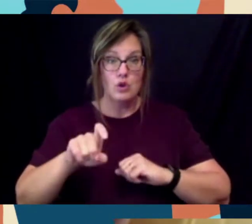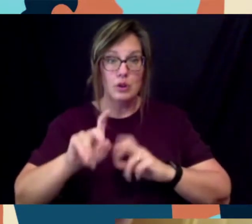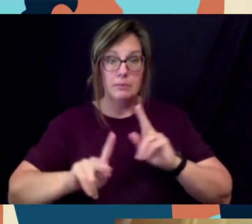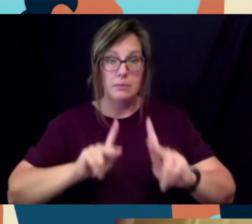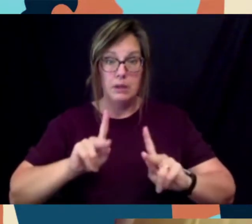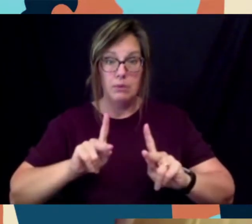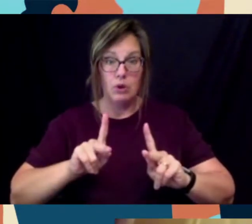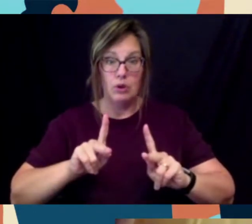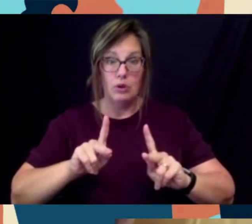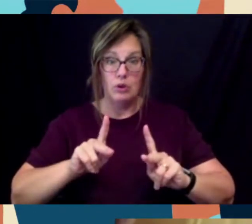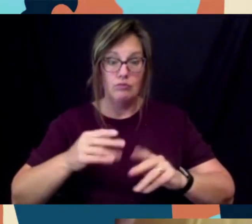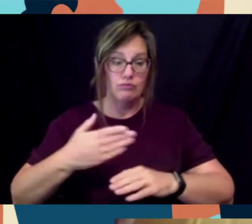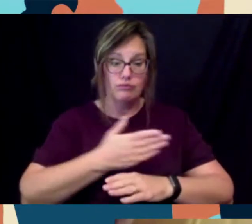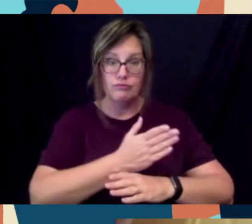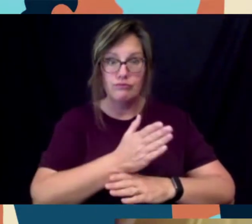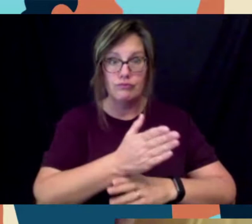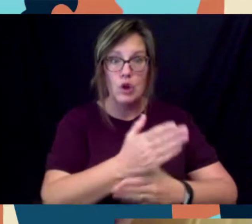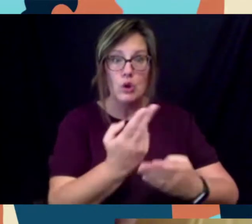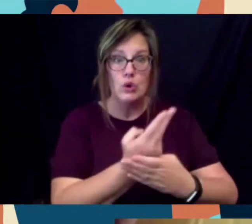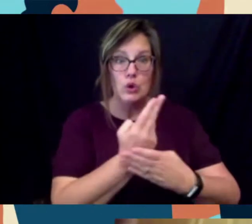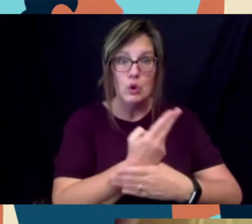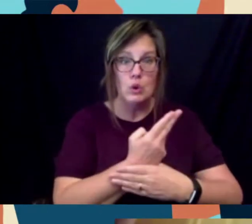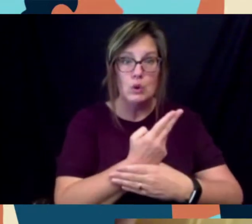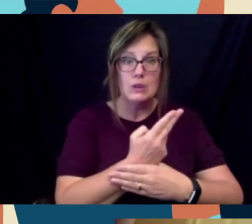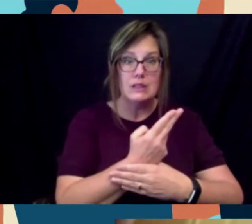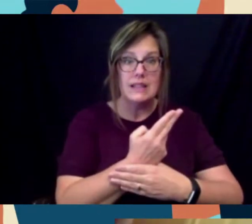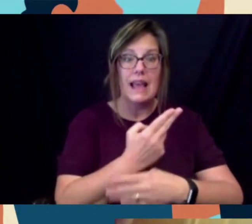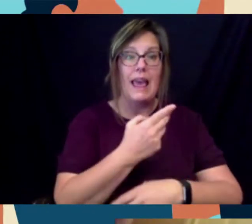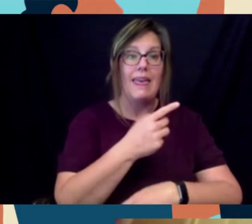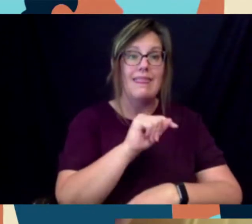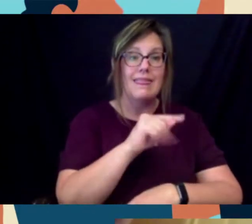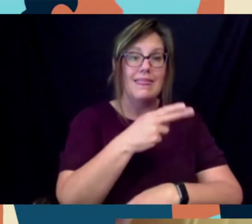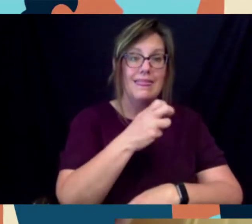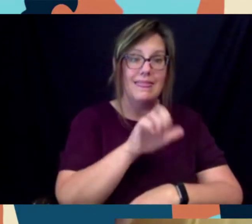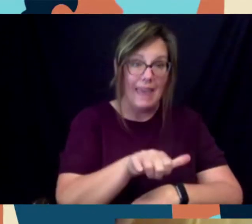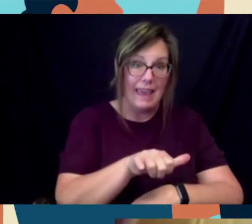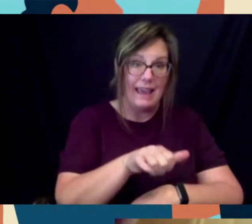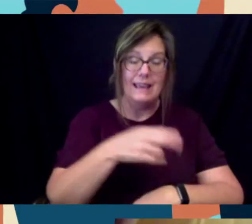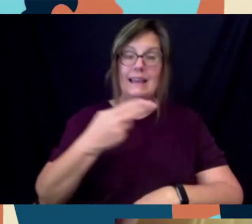they he pronouns like you do because a lot of people do not understand how they should